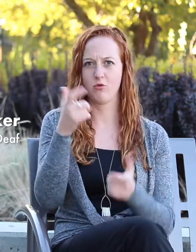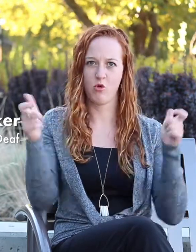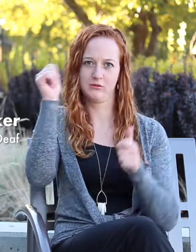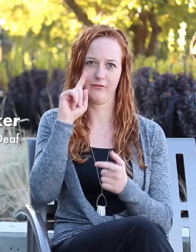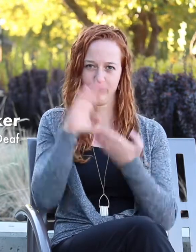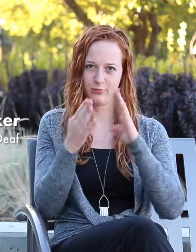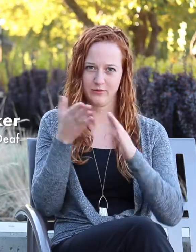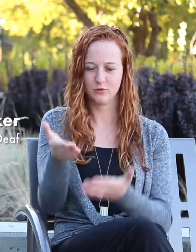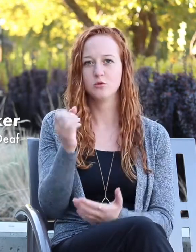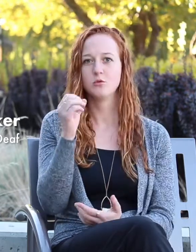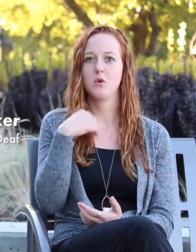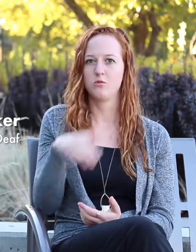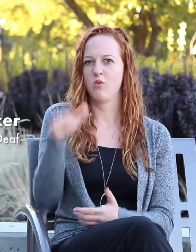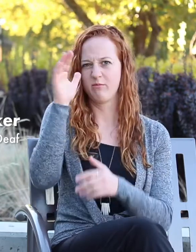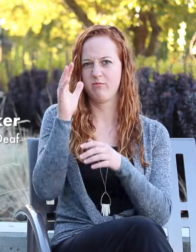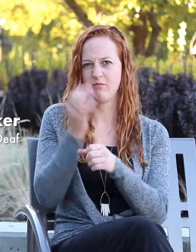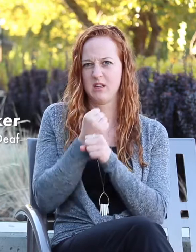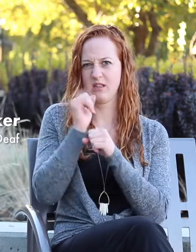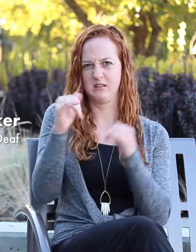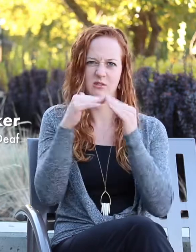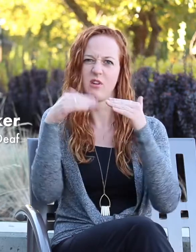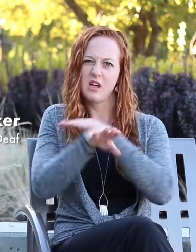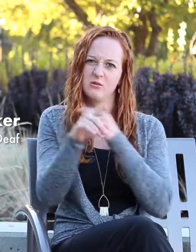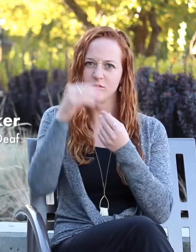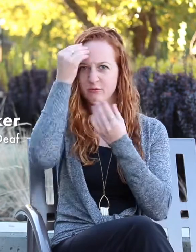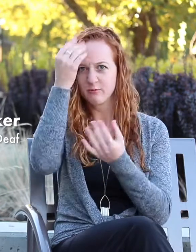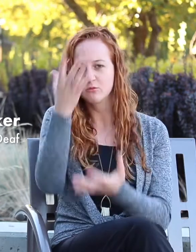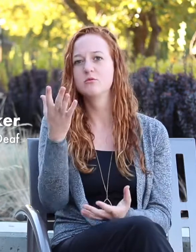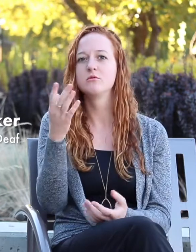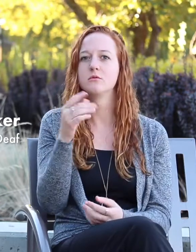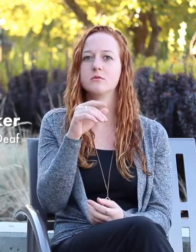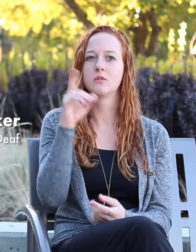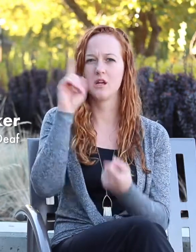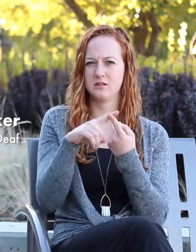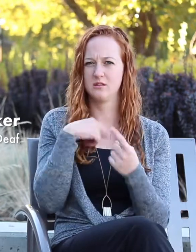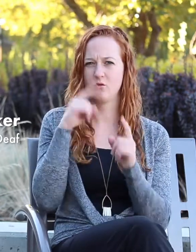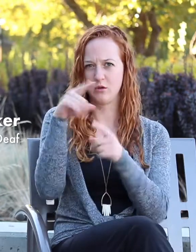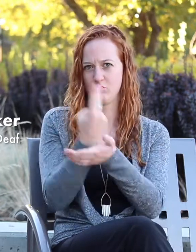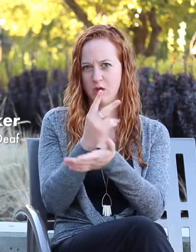in Rochester is actually one of the largest deaf communities in the world. So I always had equal access to information my